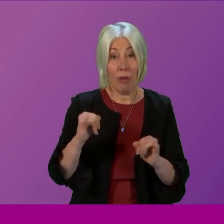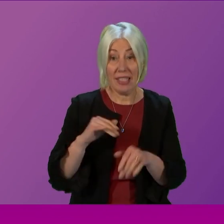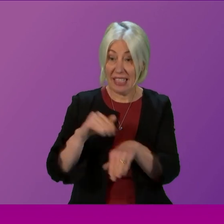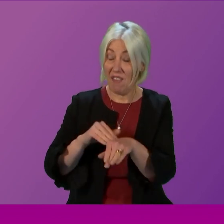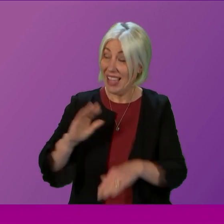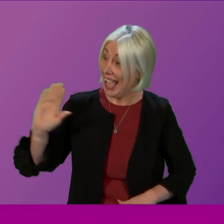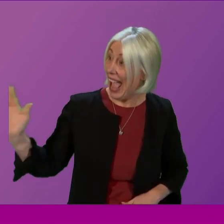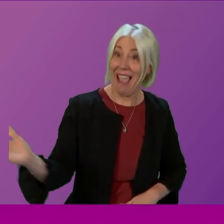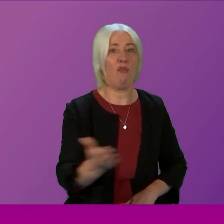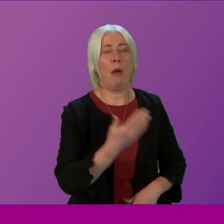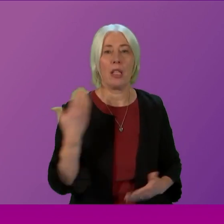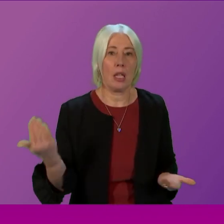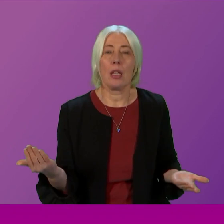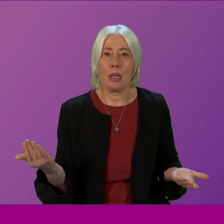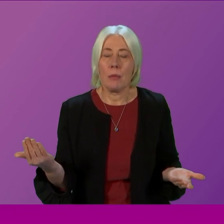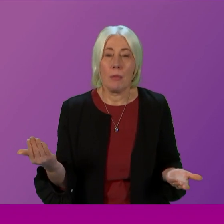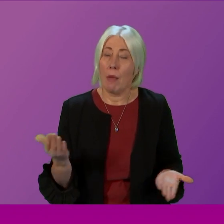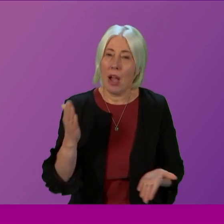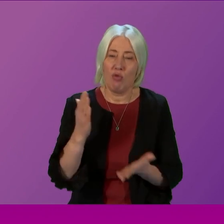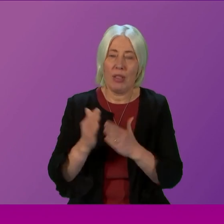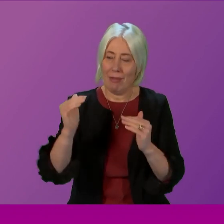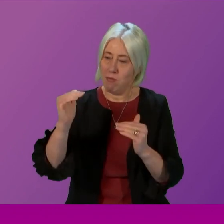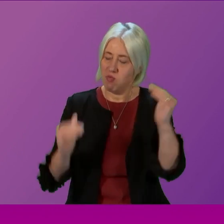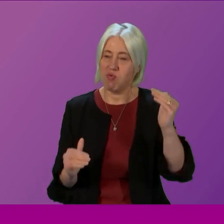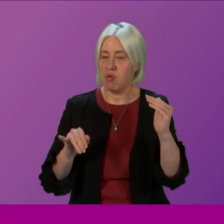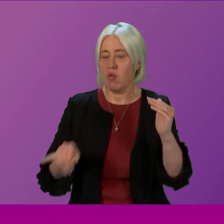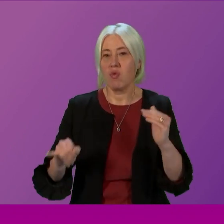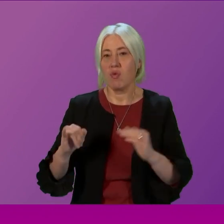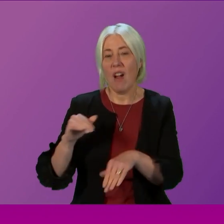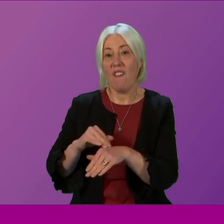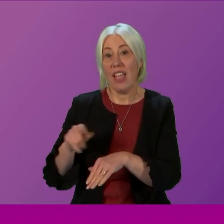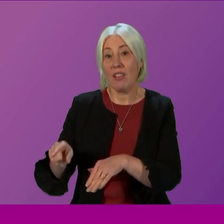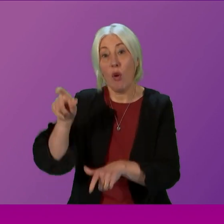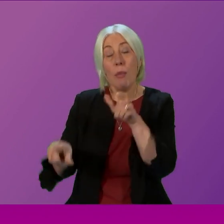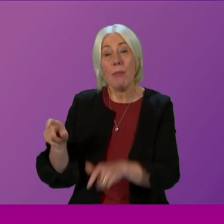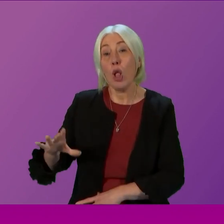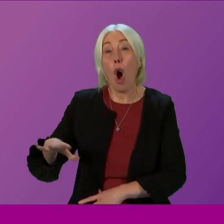but it is having a disproportionate effect on those who are already living in poverty. That